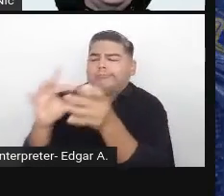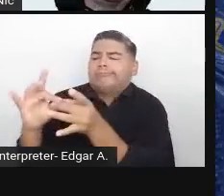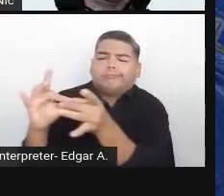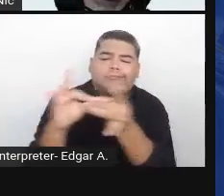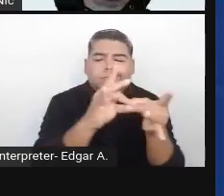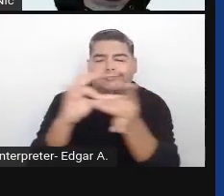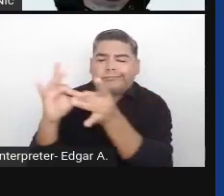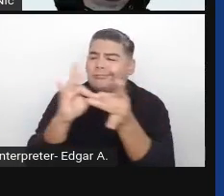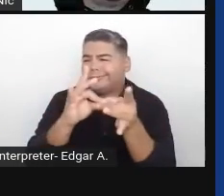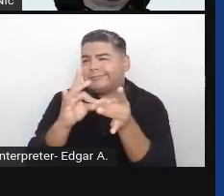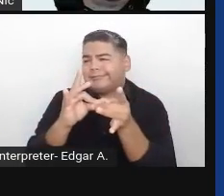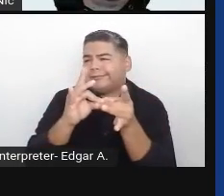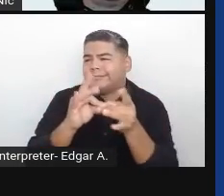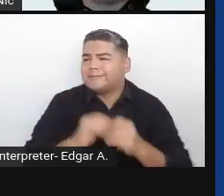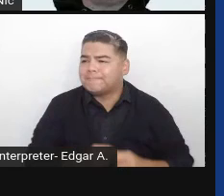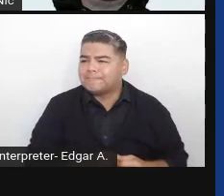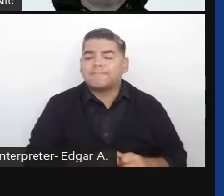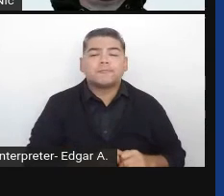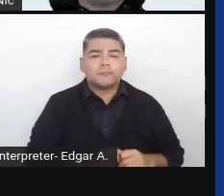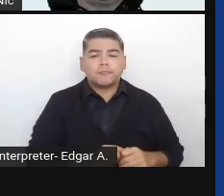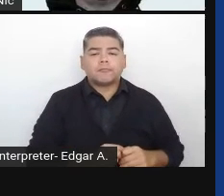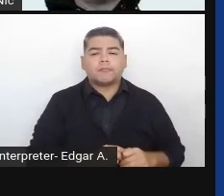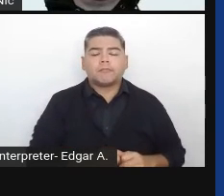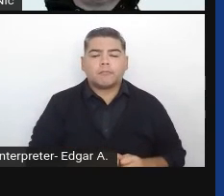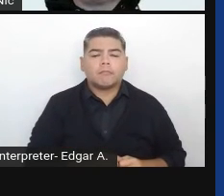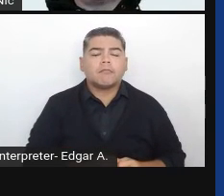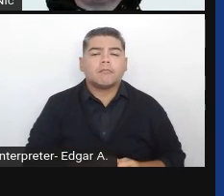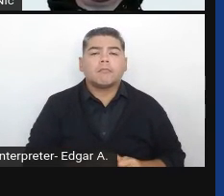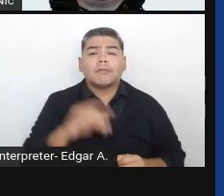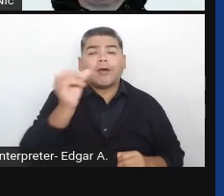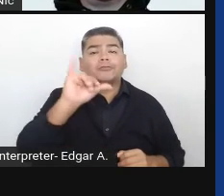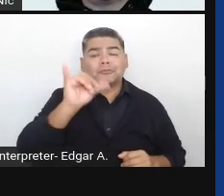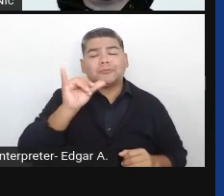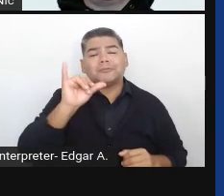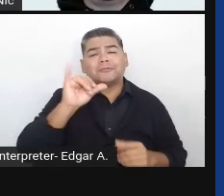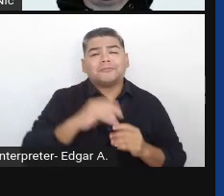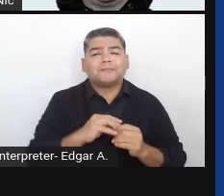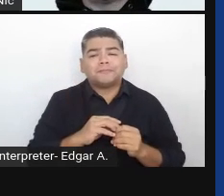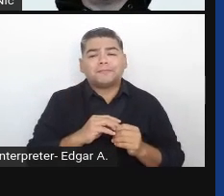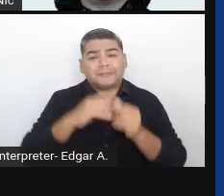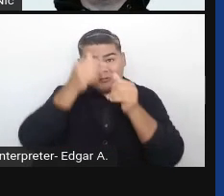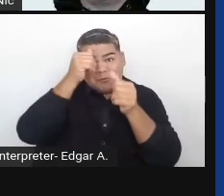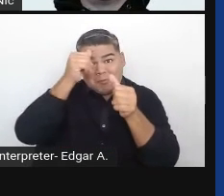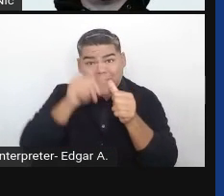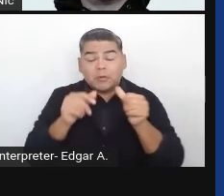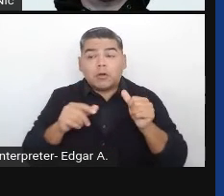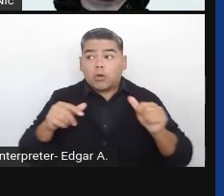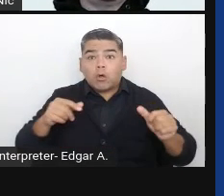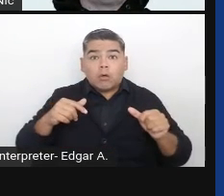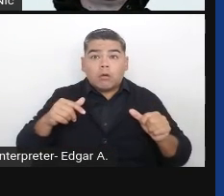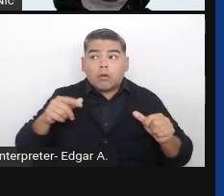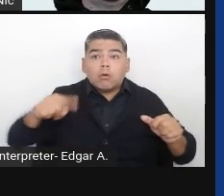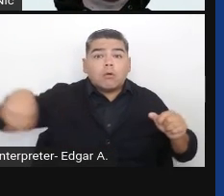Also, let's remember that being disabled doesn't make you an accessibility expert, necessarily.